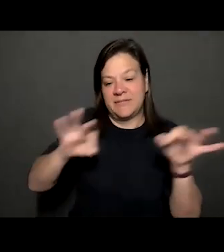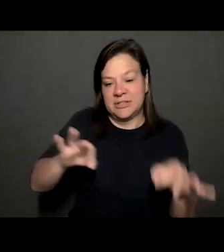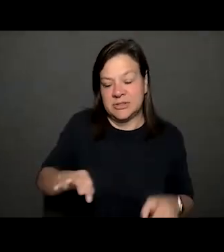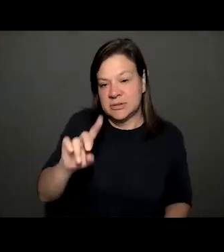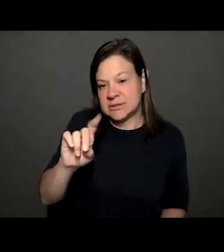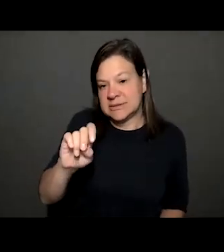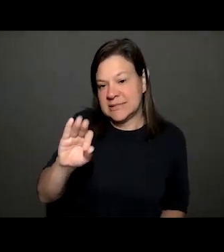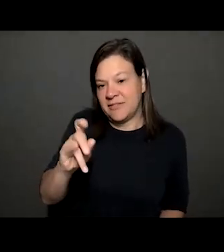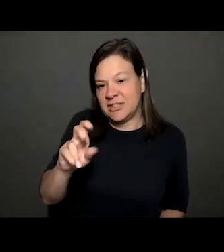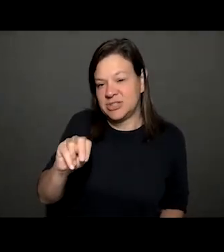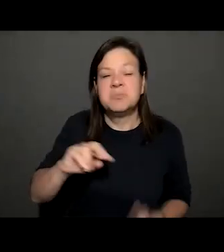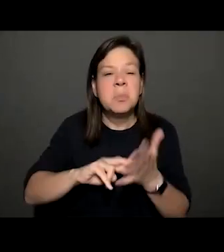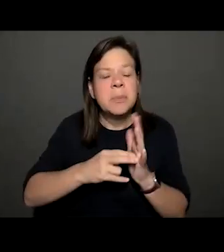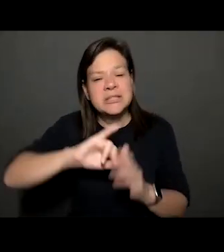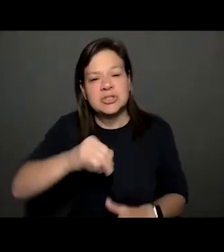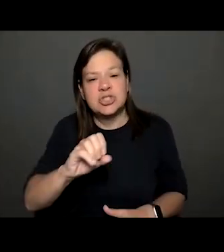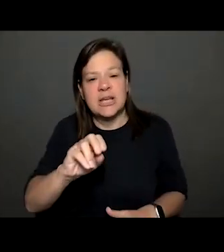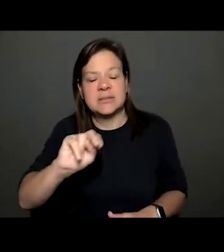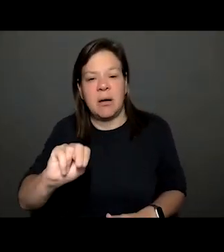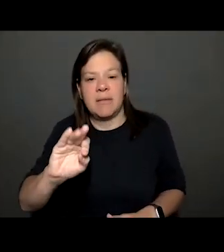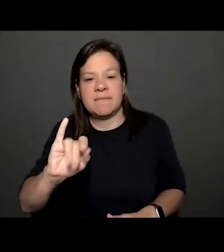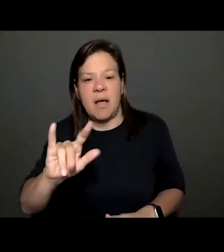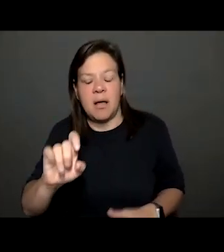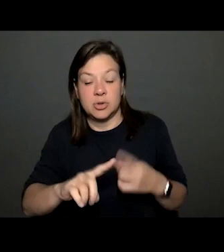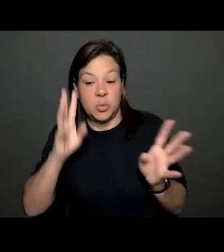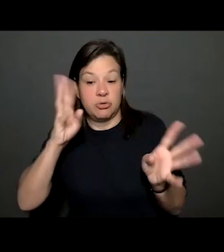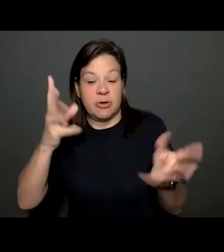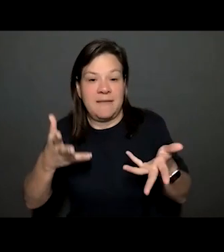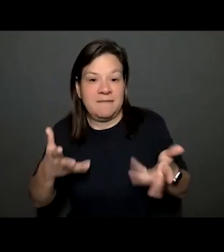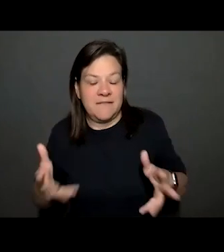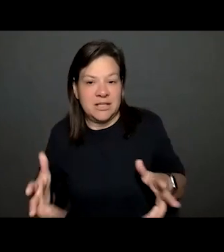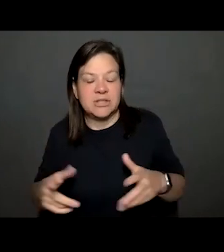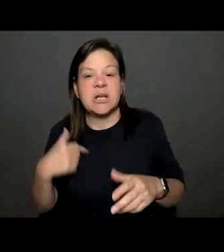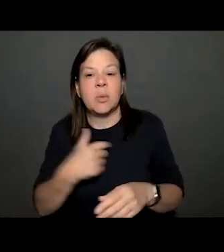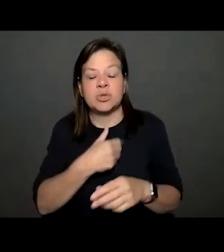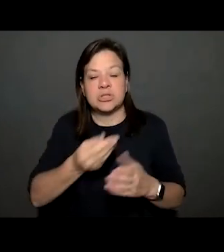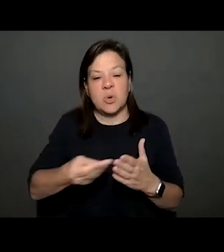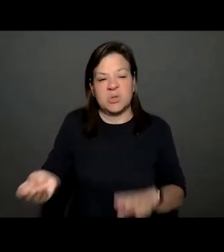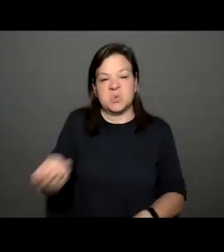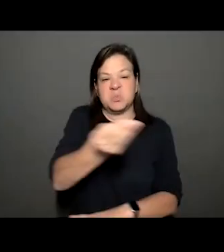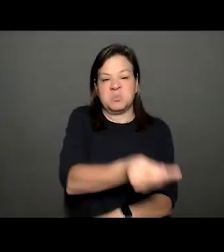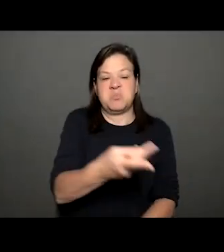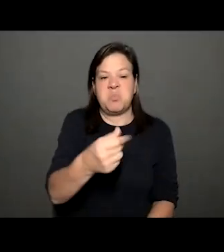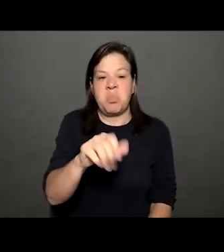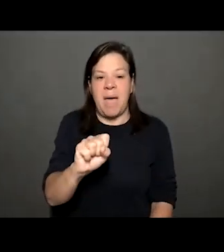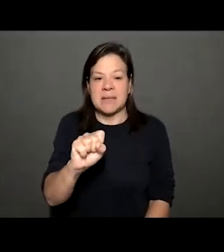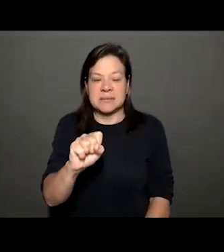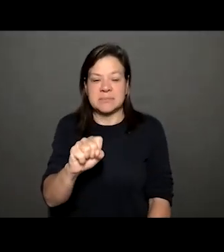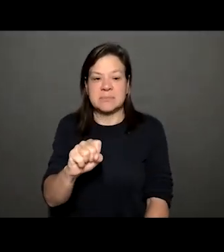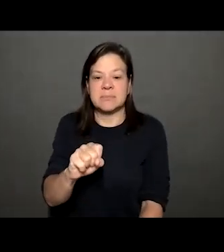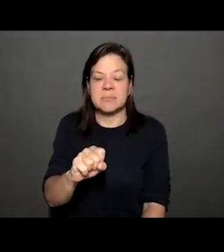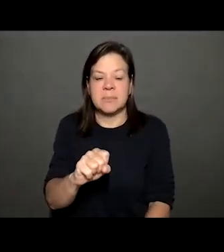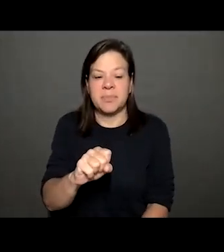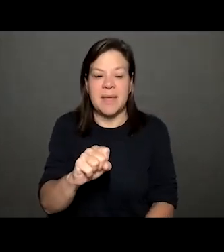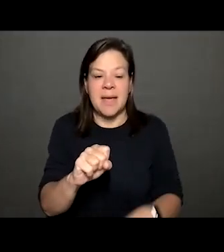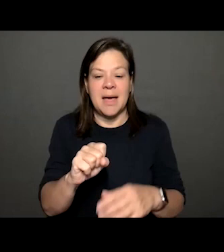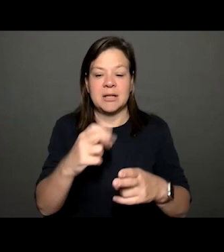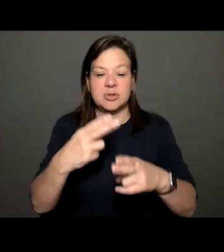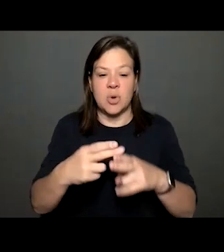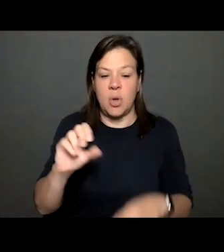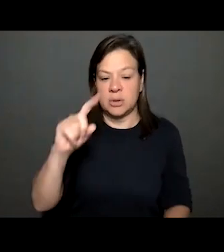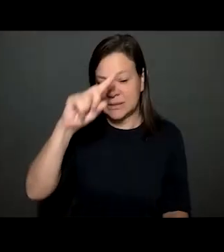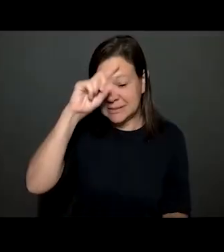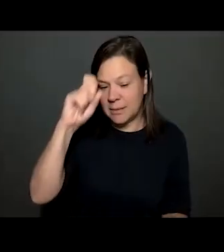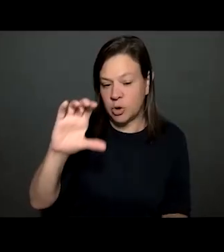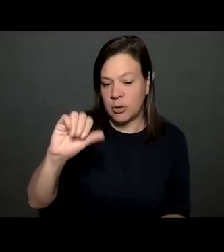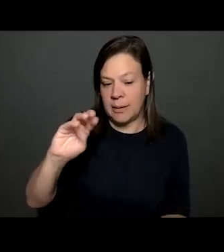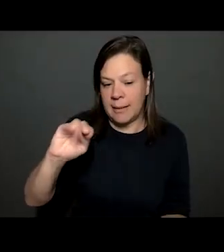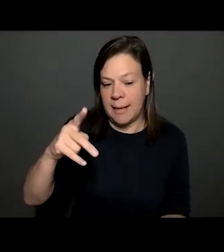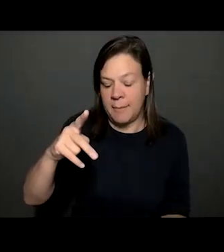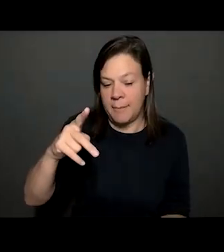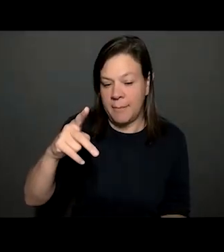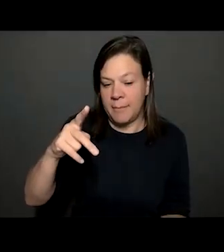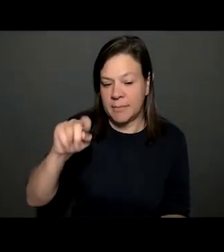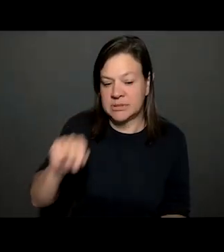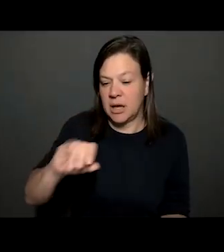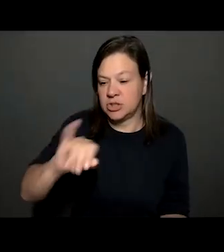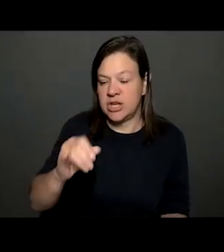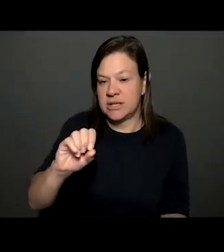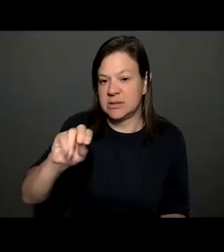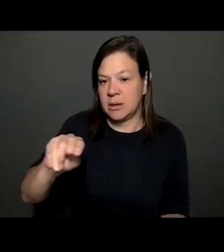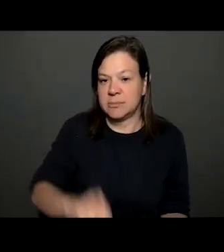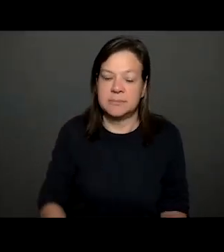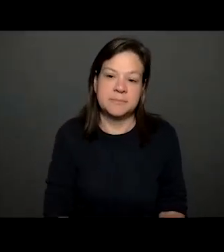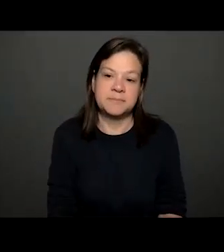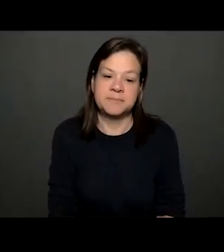WE HAVE CREATED THAT JSON FILE AND GOING PASS IT THROUGH.